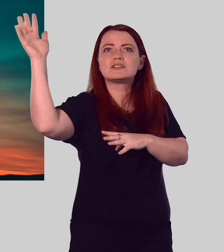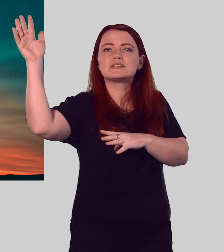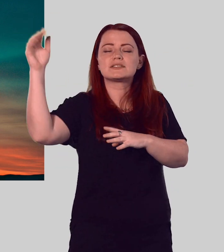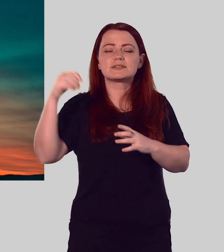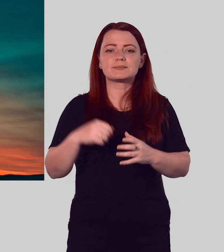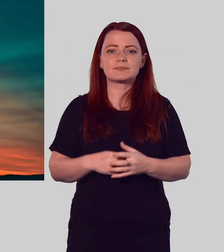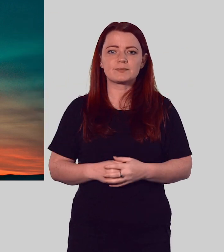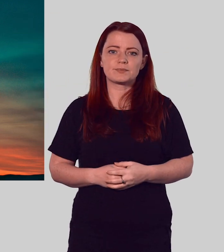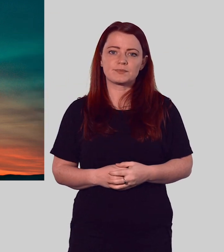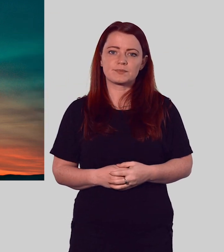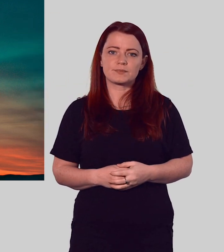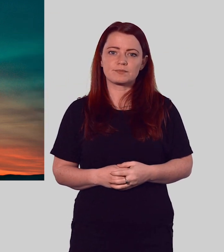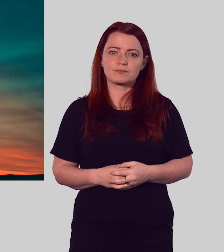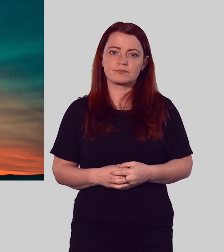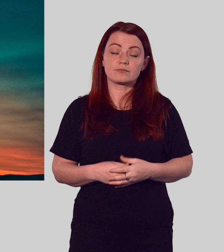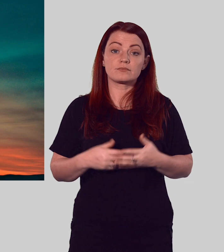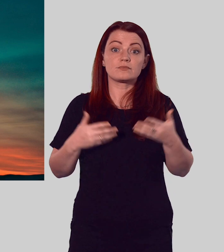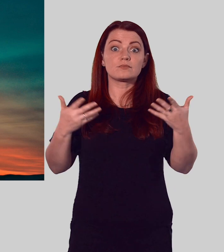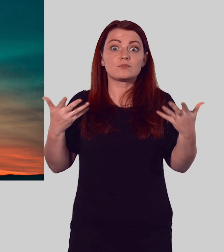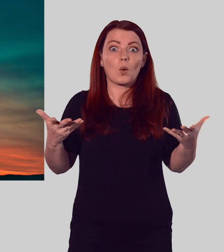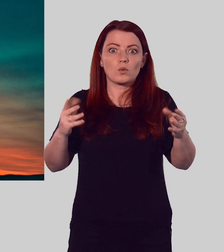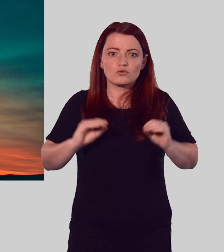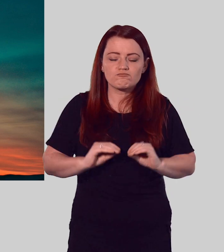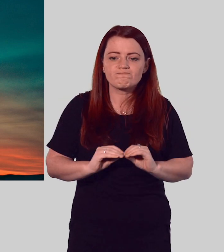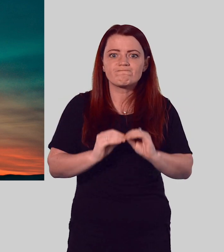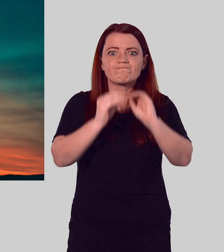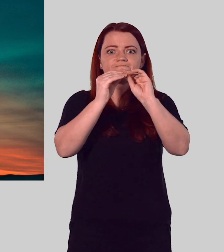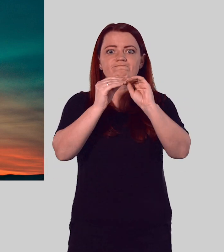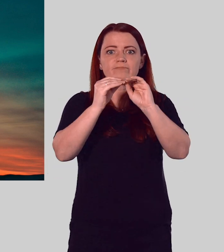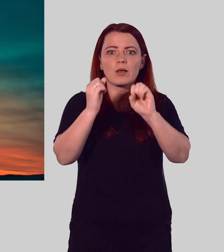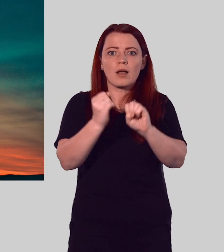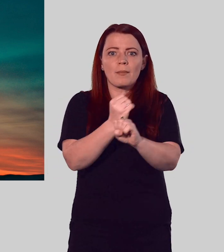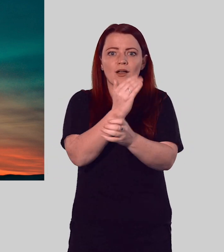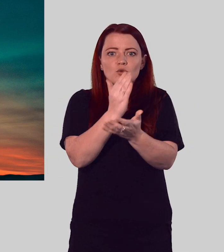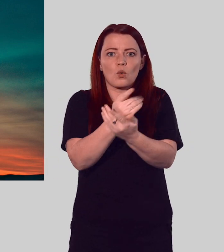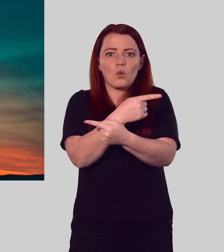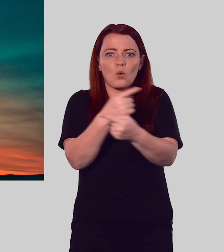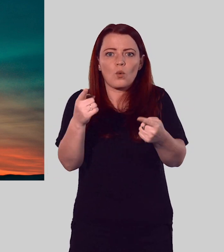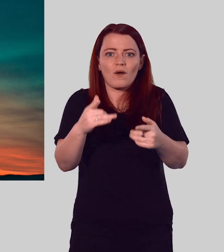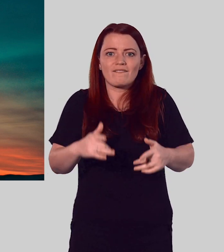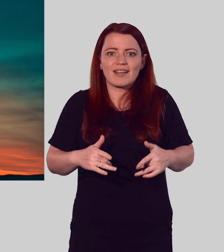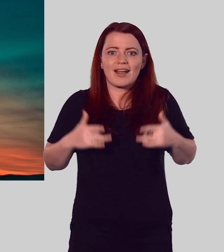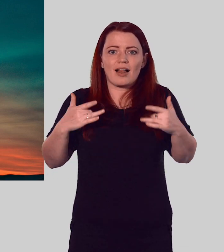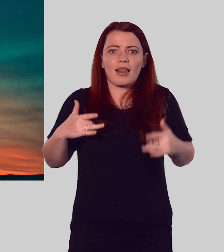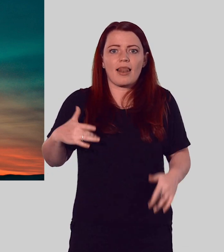So in order to make these elements come to life we are going to be implementing